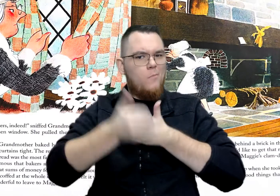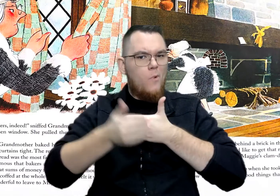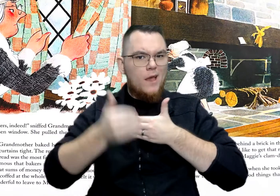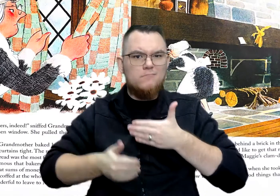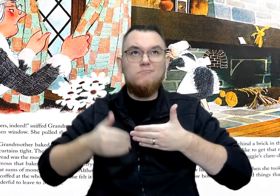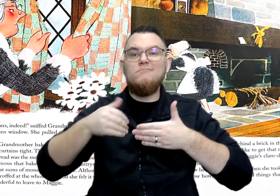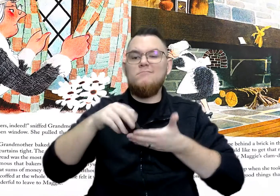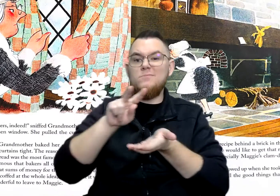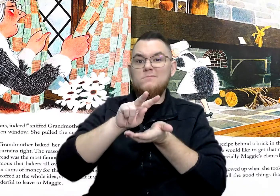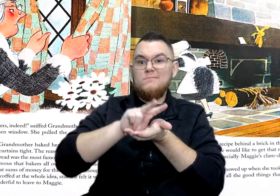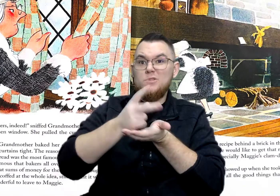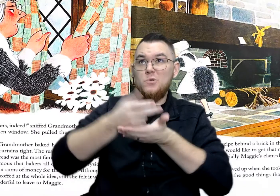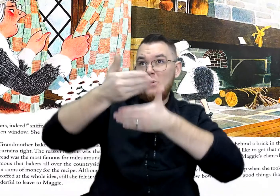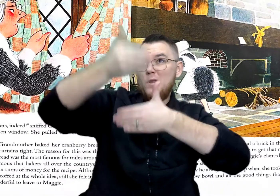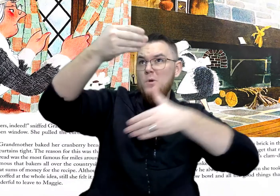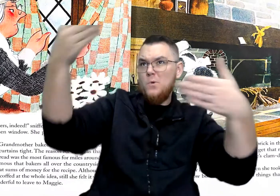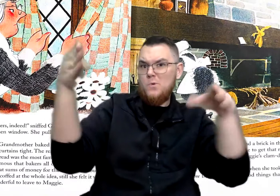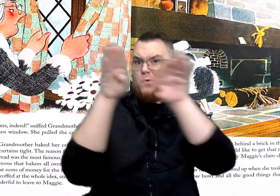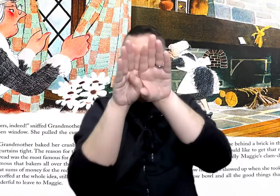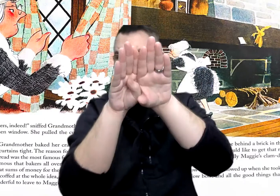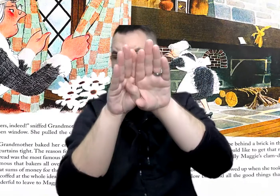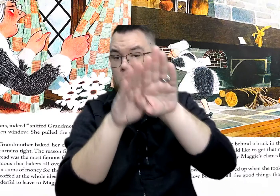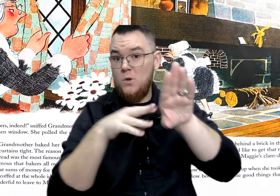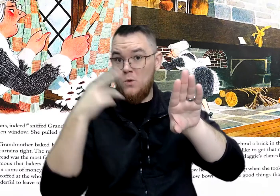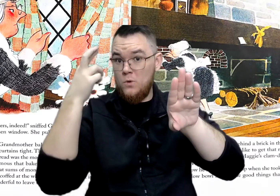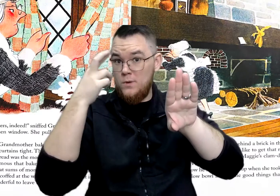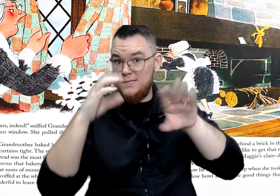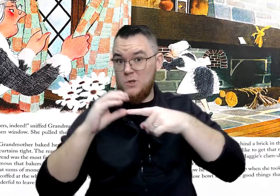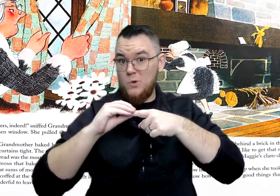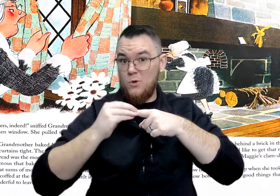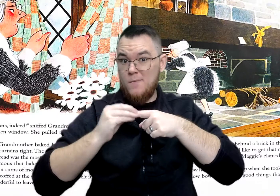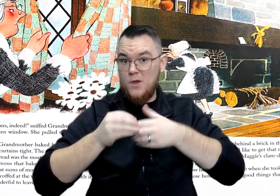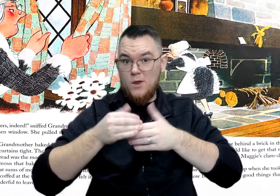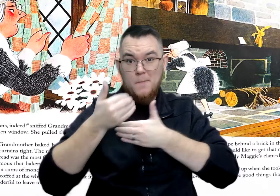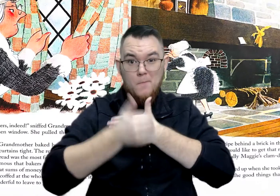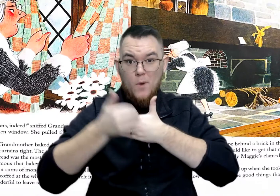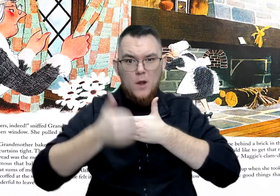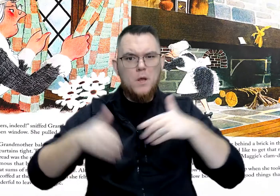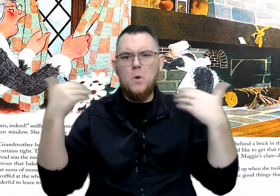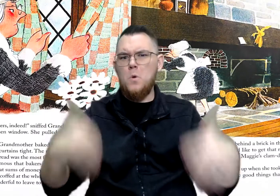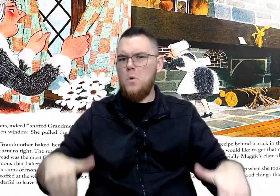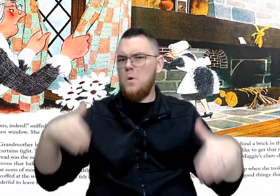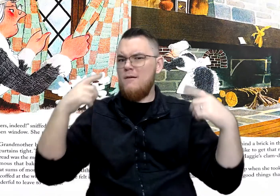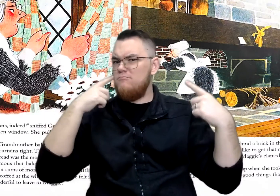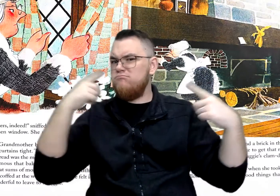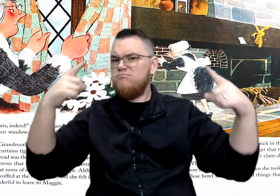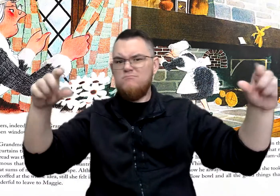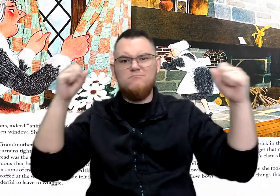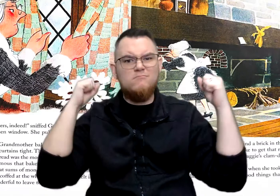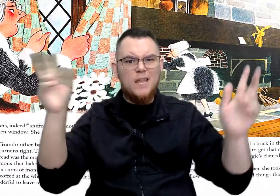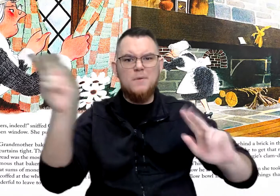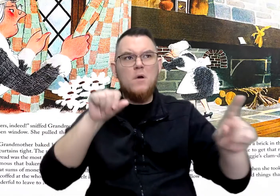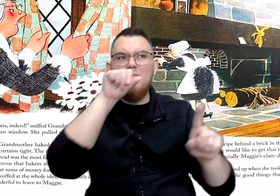The reason for this was that her cranberry bread was the most famous for miles around.